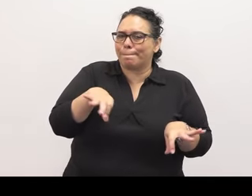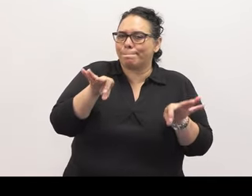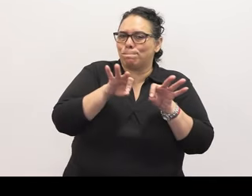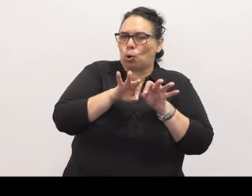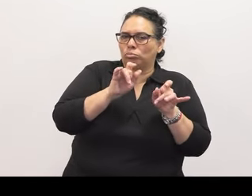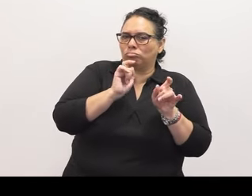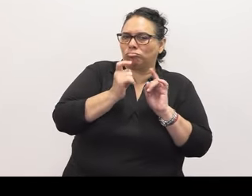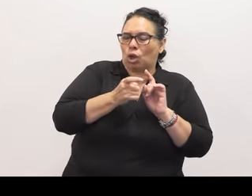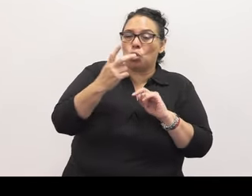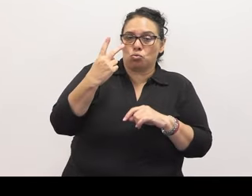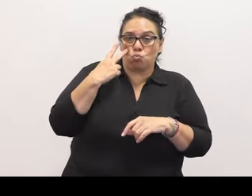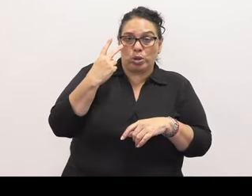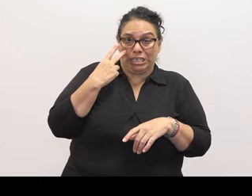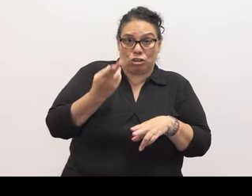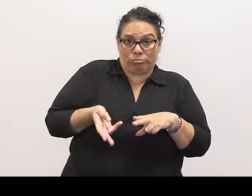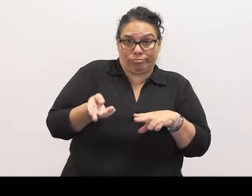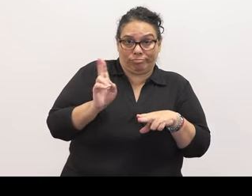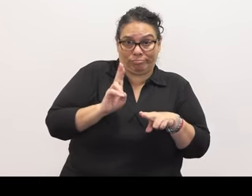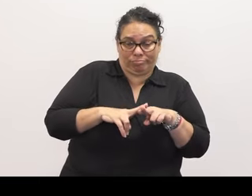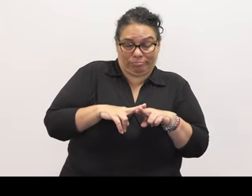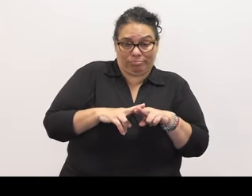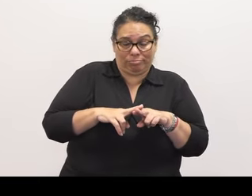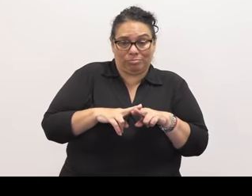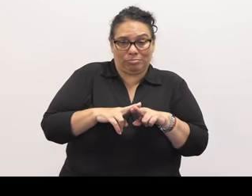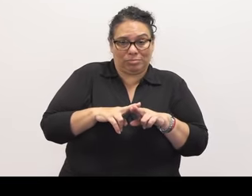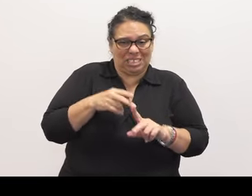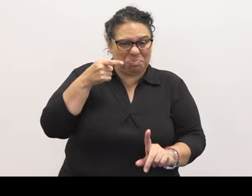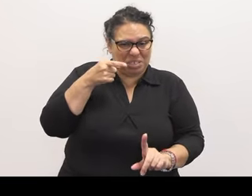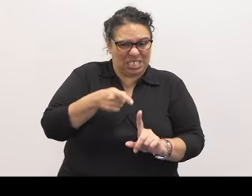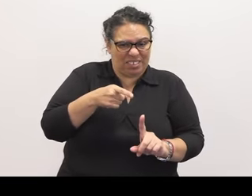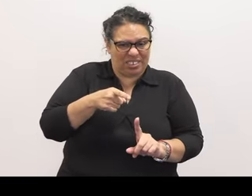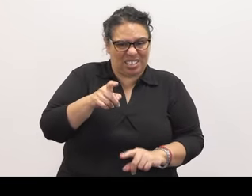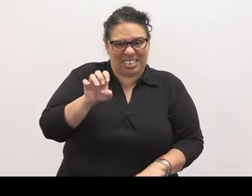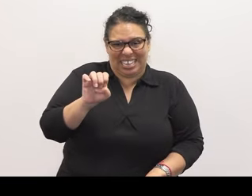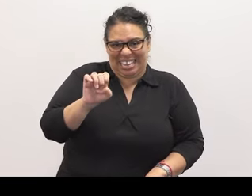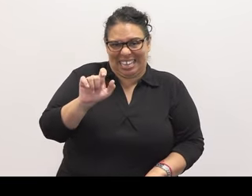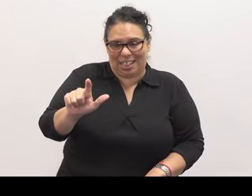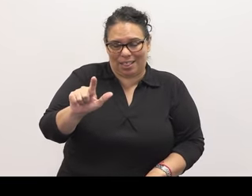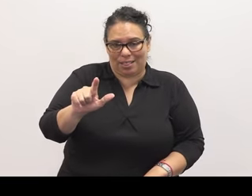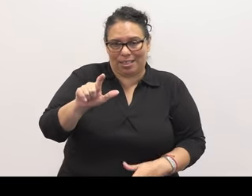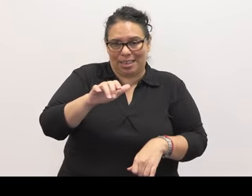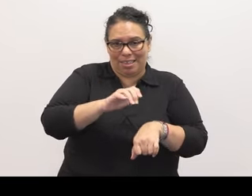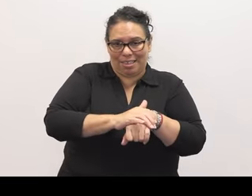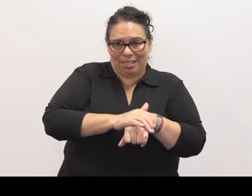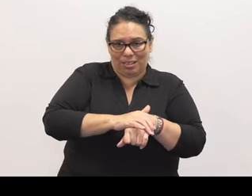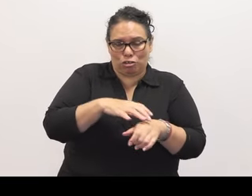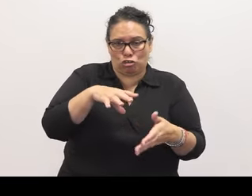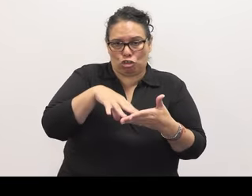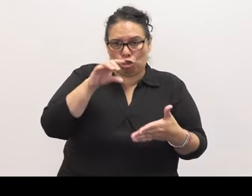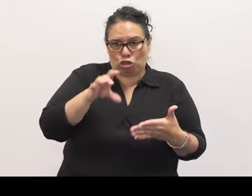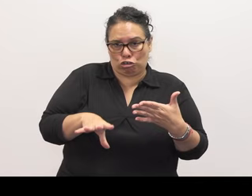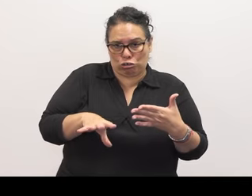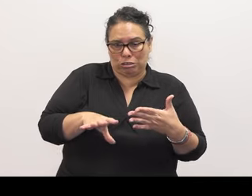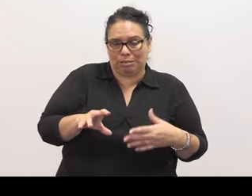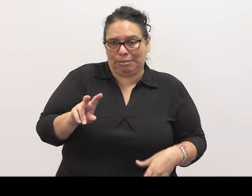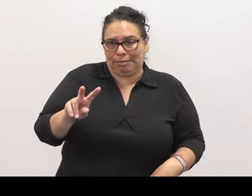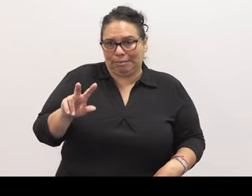specifically when you look at our English learners, our English learners across kinder, first and second grade,